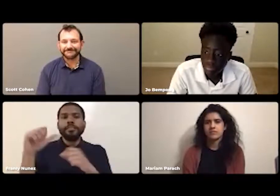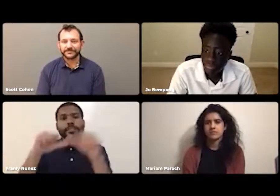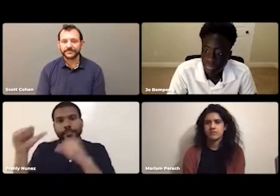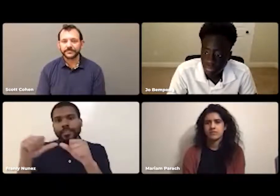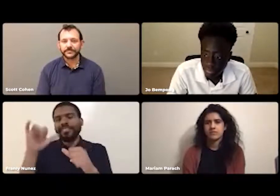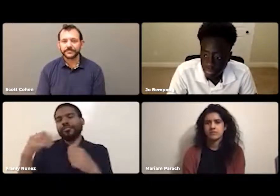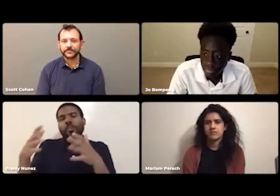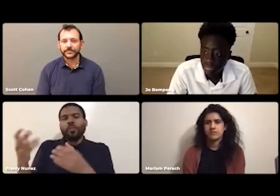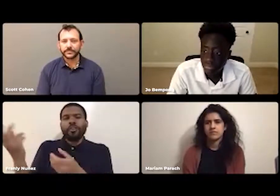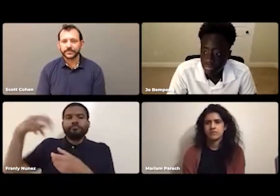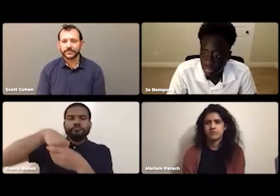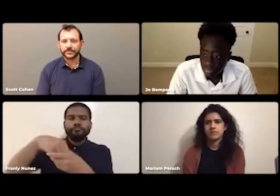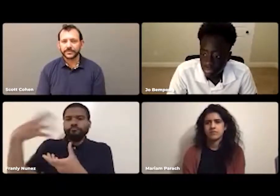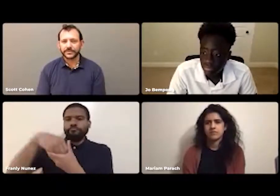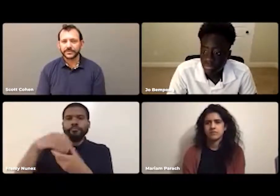and cooperation.